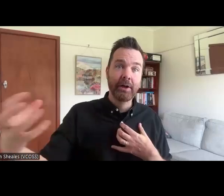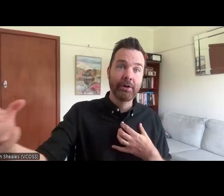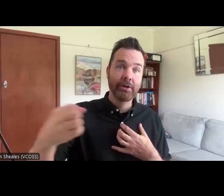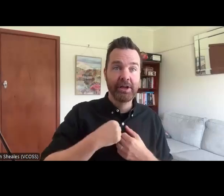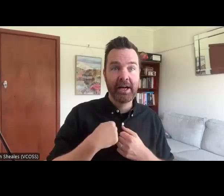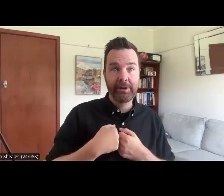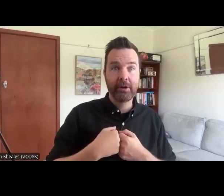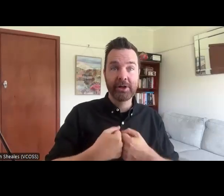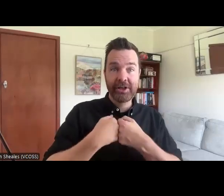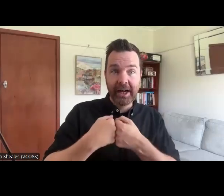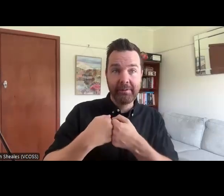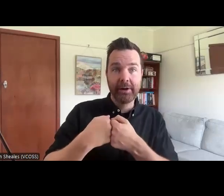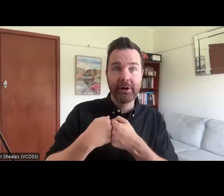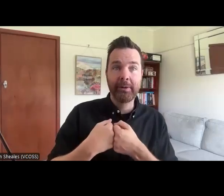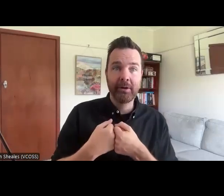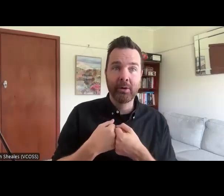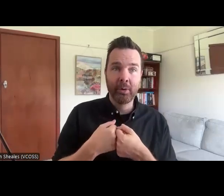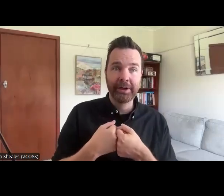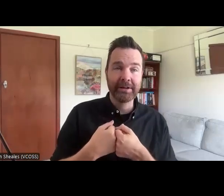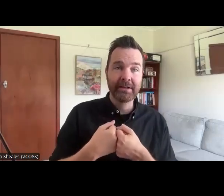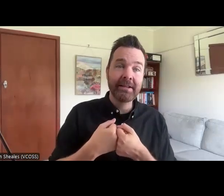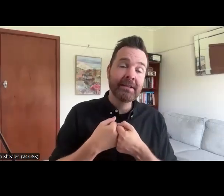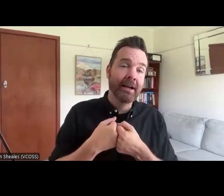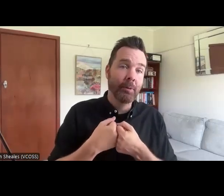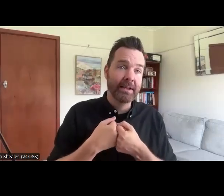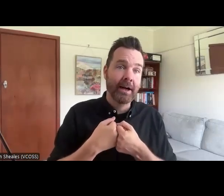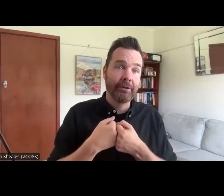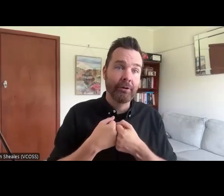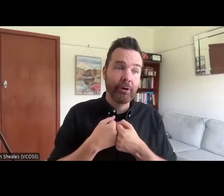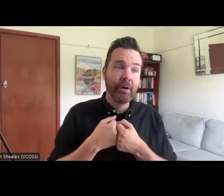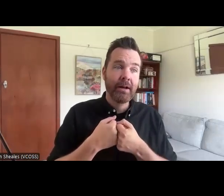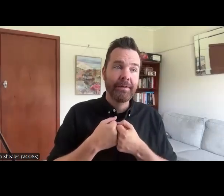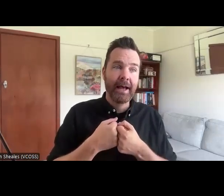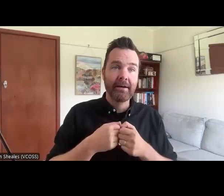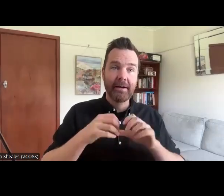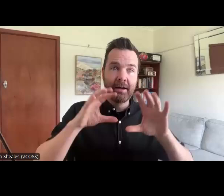going to share with you, a shared value with your audience. This is going to help us cut through that